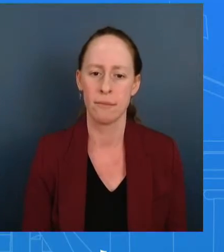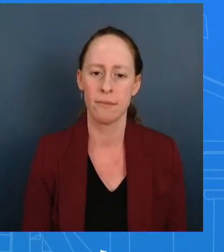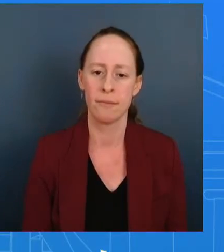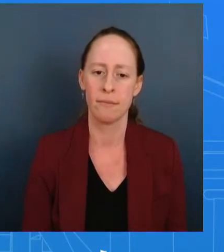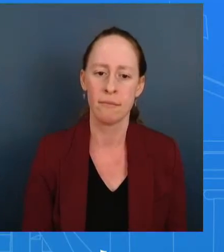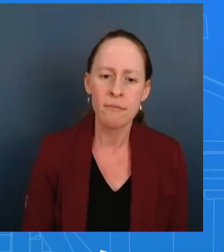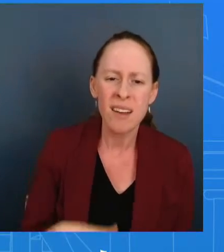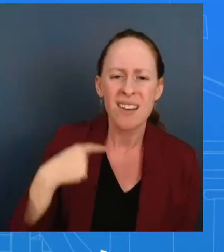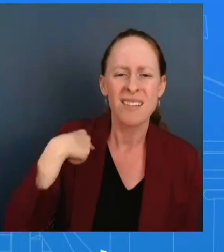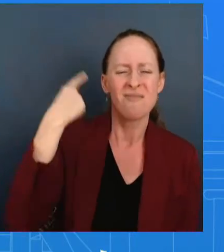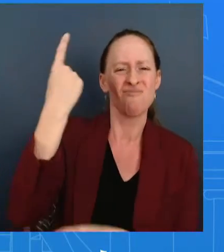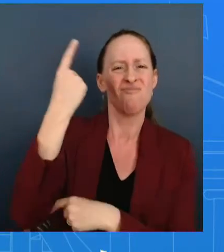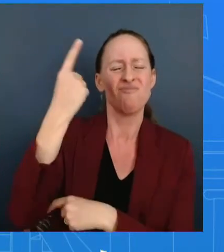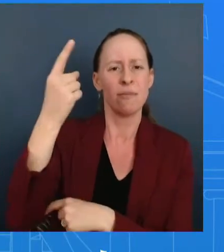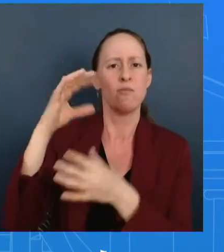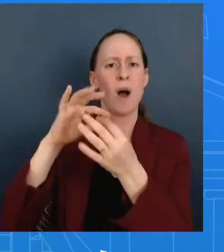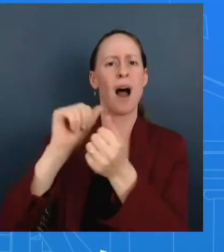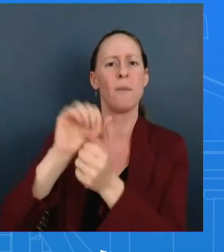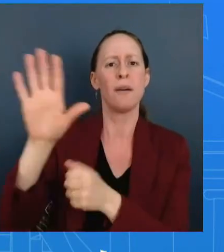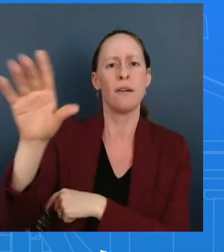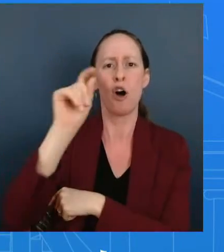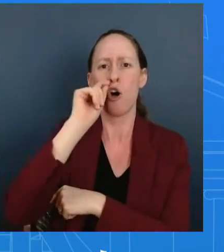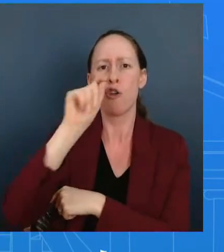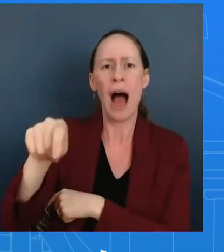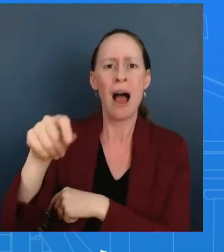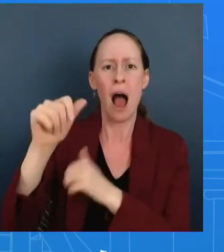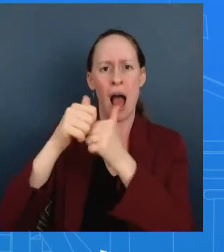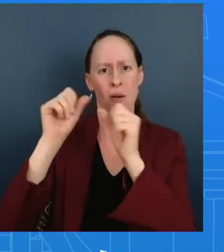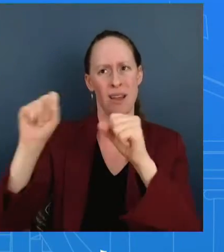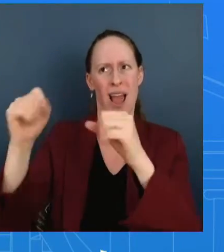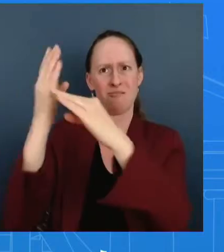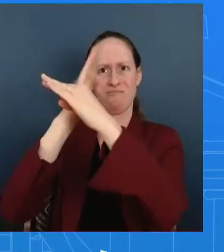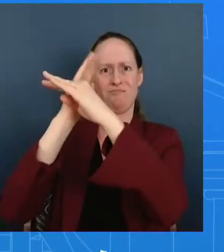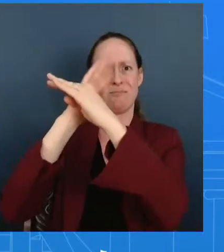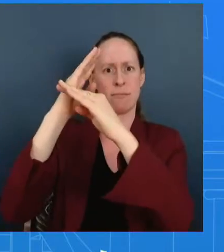that are coming out of the NATO Summit. Can you walk us through what you think will be happening